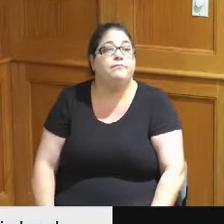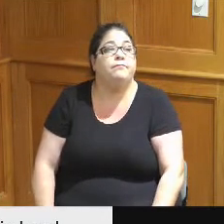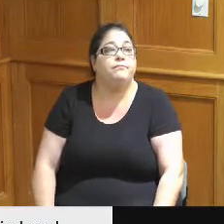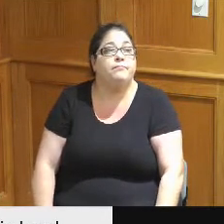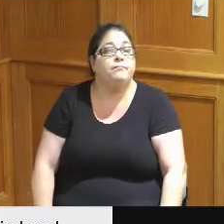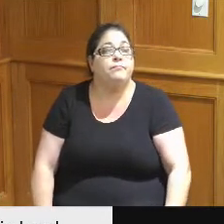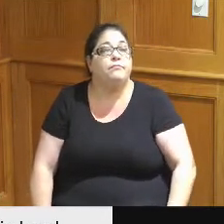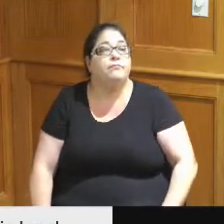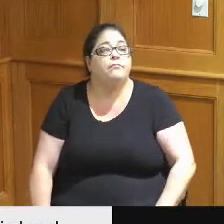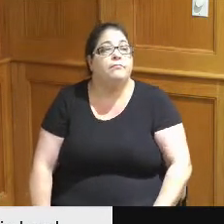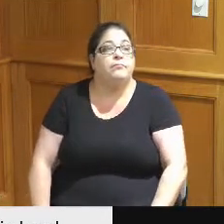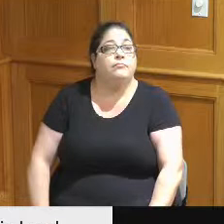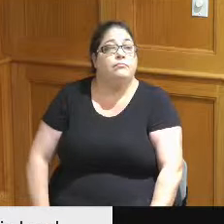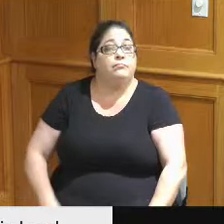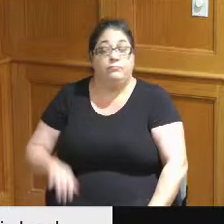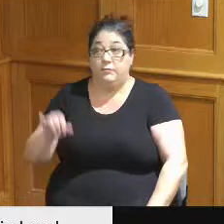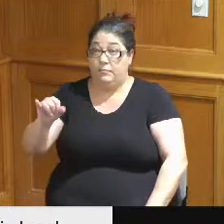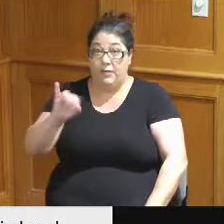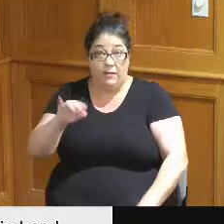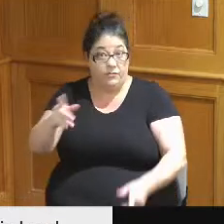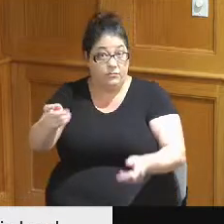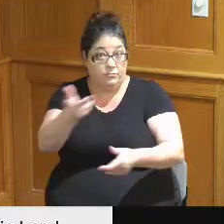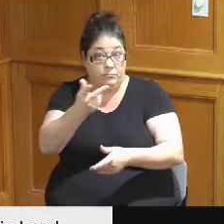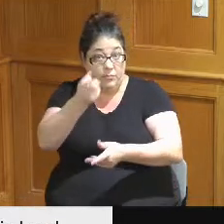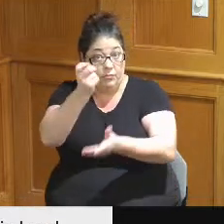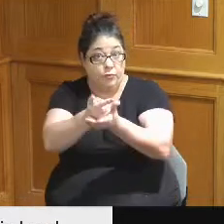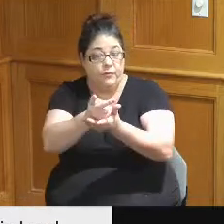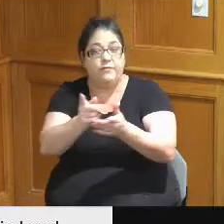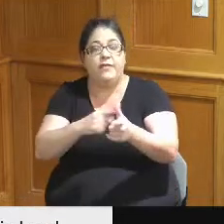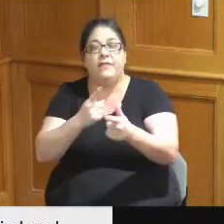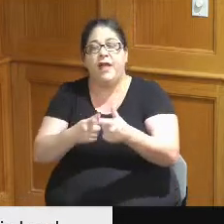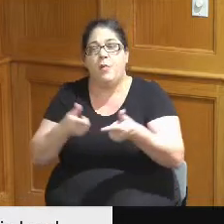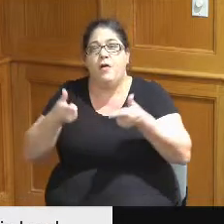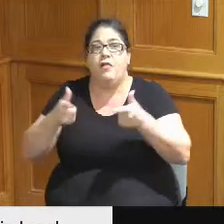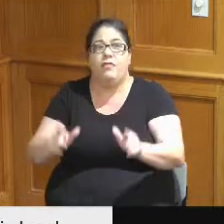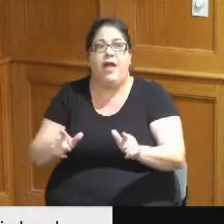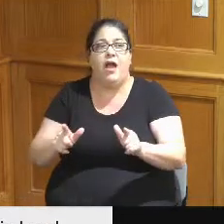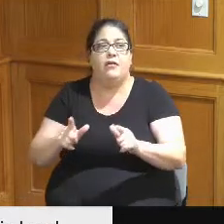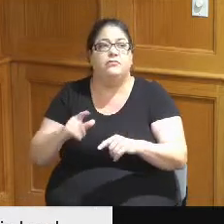and then if approved what this would allow and again we're just focusing on this magenta area it